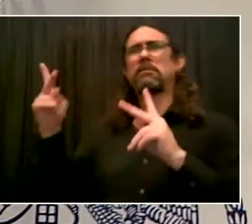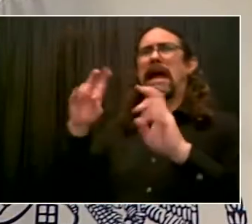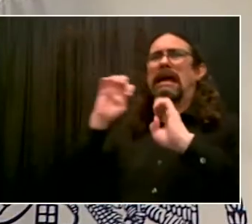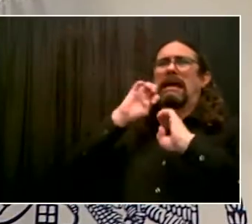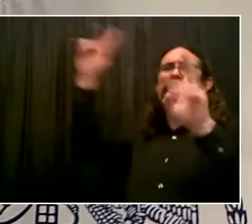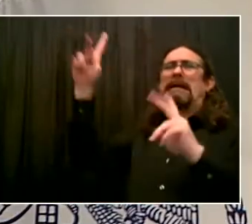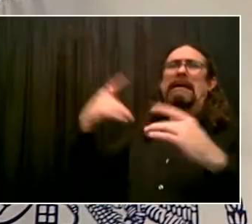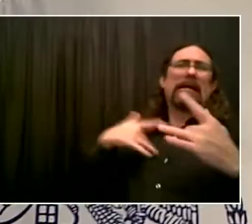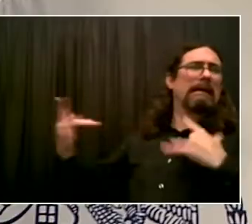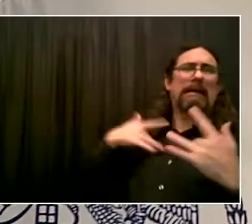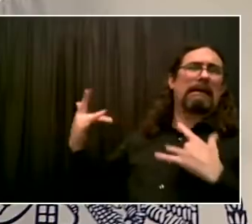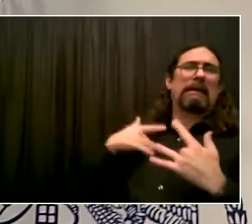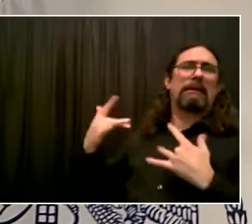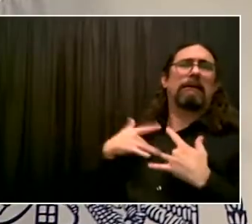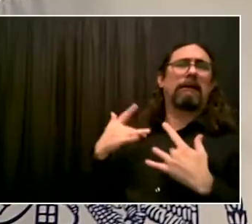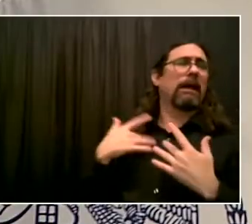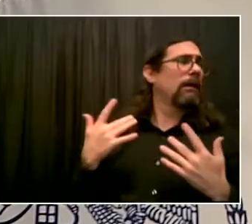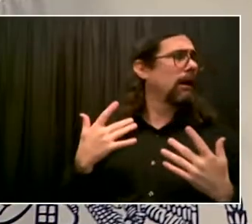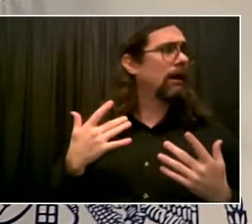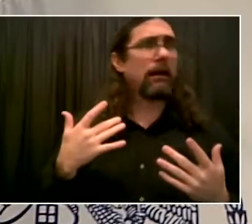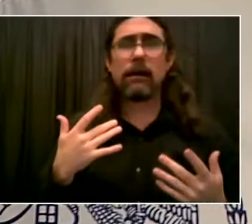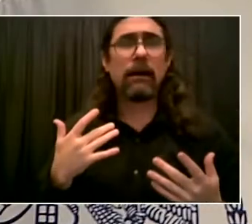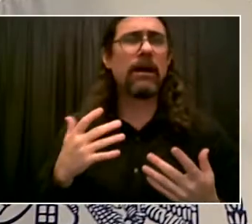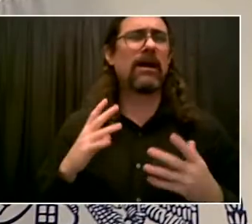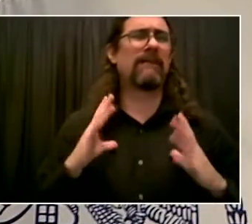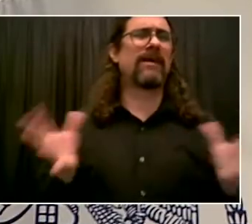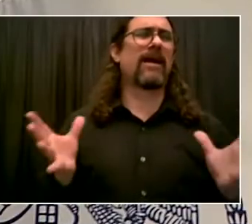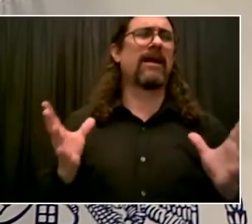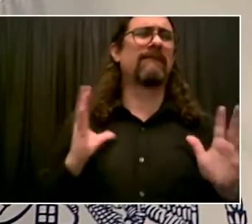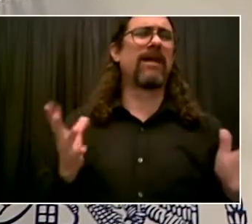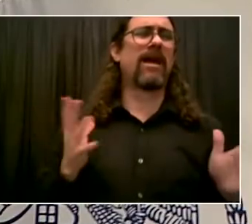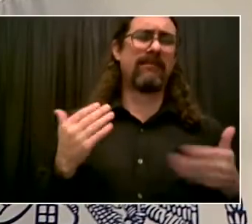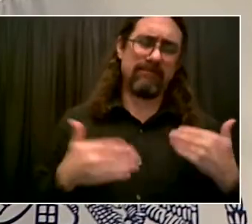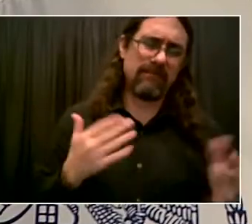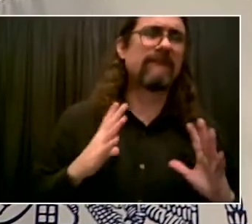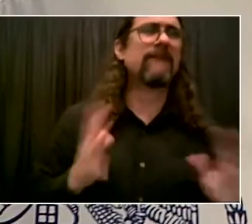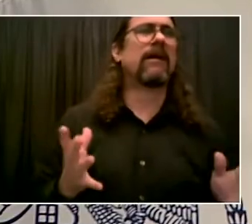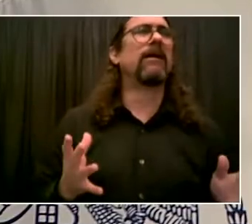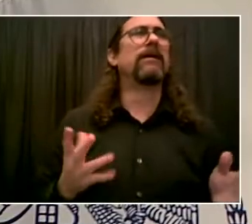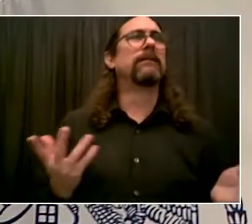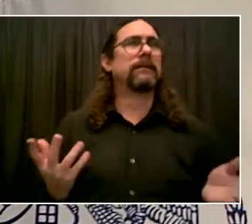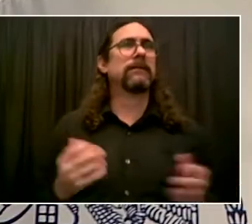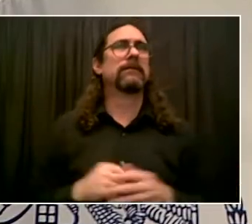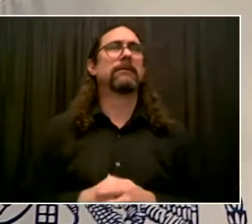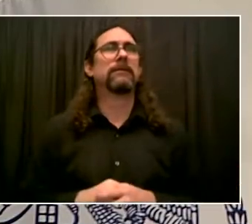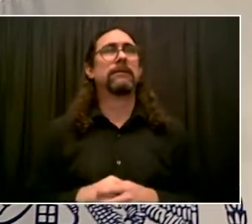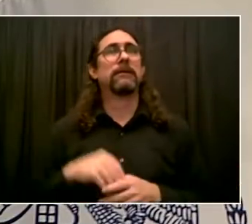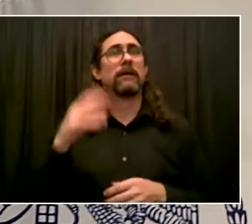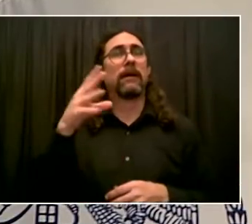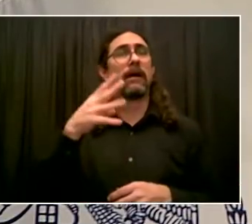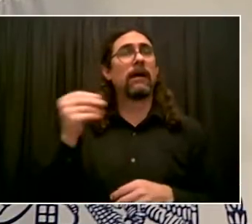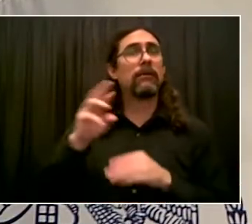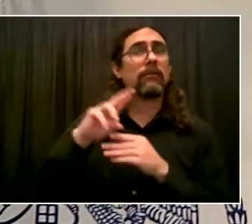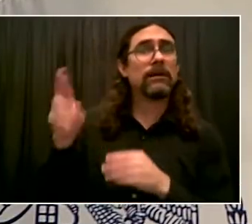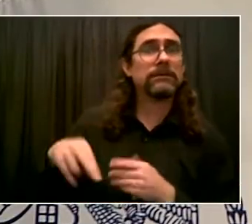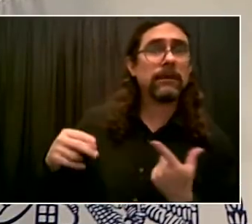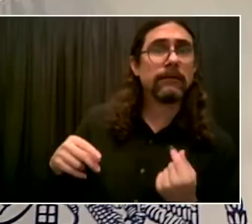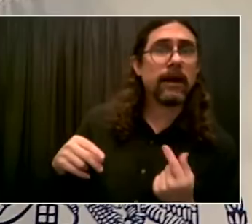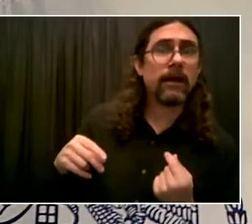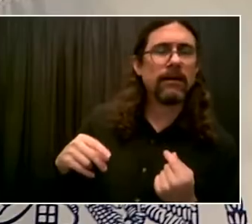THE FEARS THAT ORIGINALLY EXISTED WERE PROVEN WRONG AND EXTRAORDINARY GROWTH IN THE NUMBER PEOPLE VACCINATED EACH MANDATE S HA CAUSED LOT MORE PEOPLE TO GET